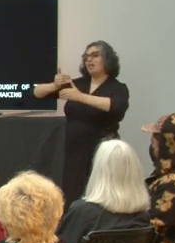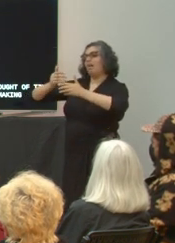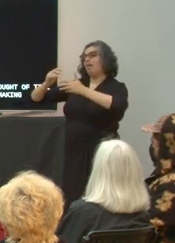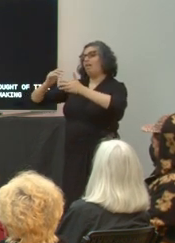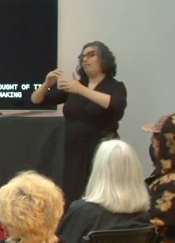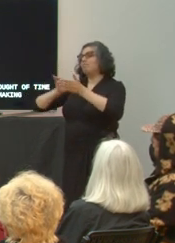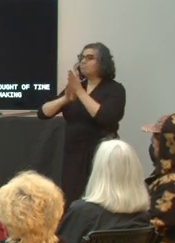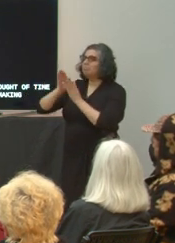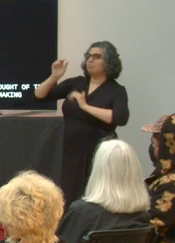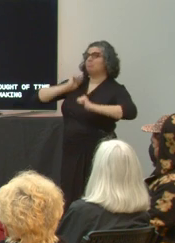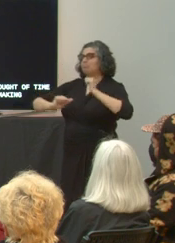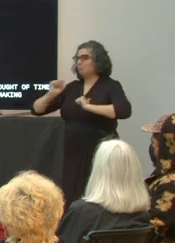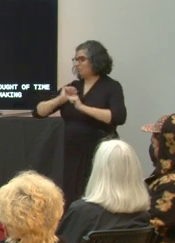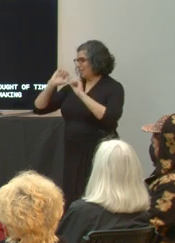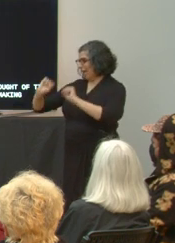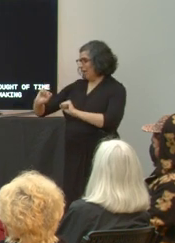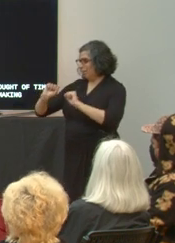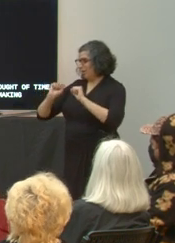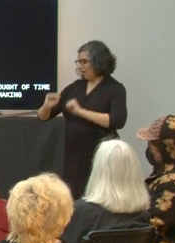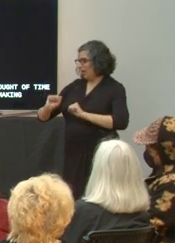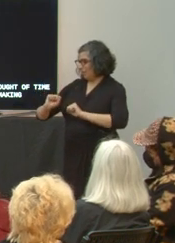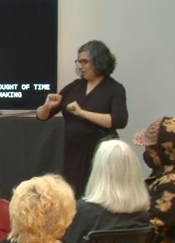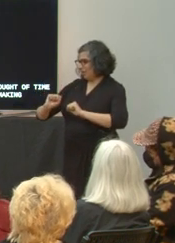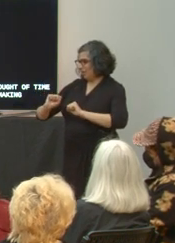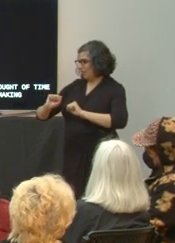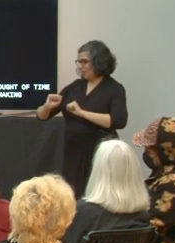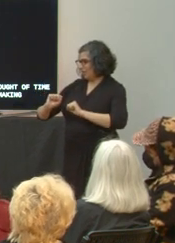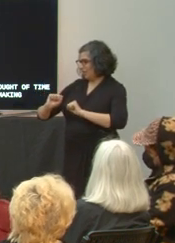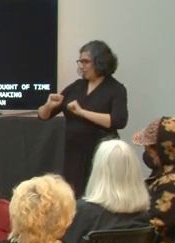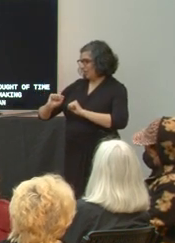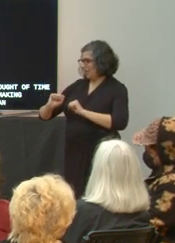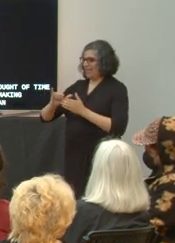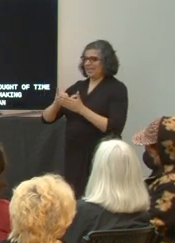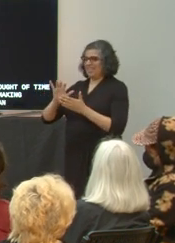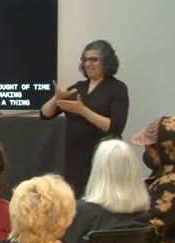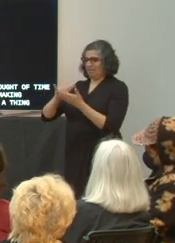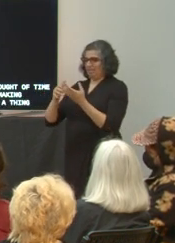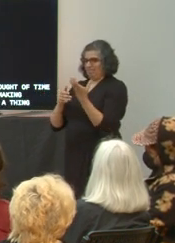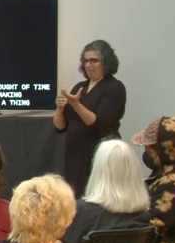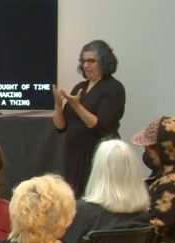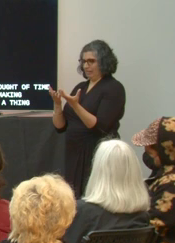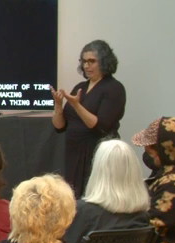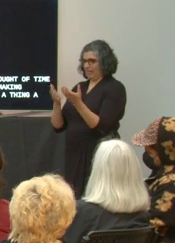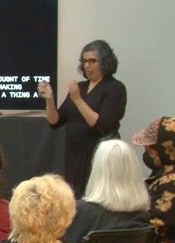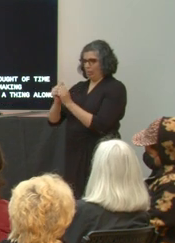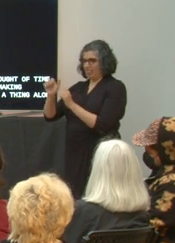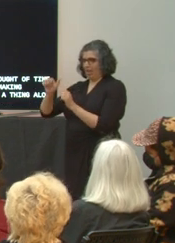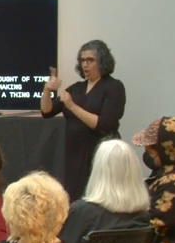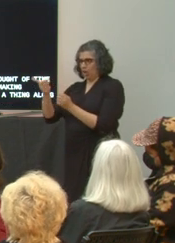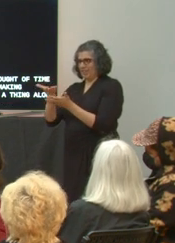challenging place as a thing, along with other things, rather